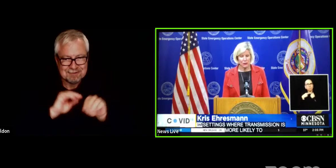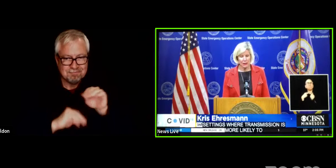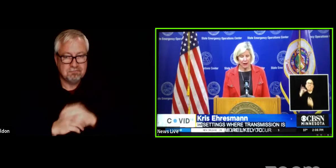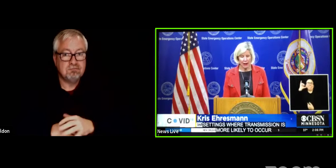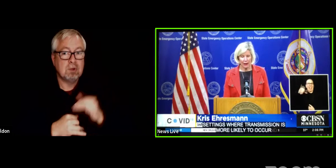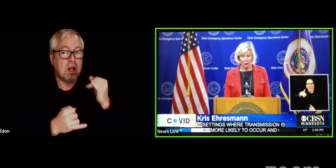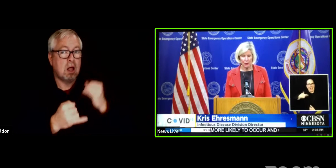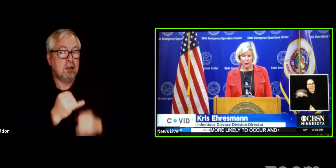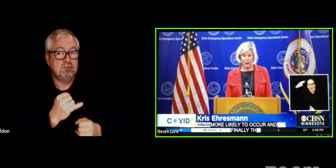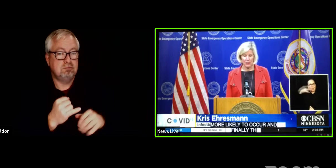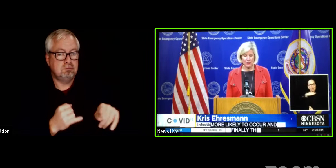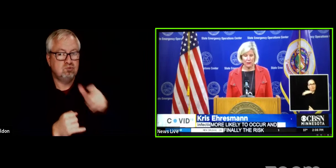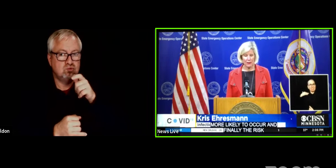INDIVIDUALS HAVE A HIGHER PRIORITY DUE TO THE